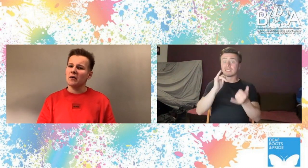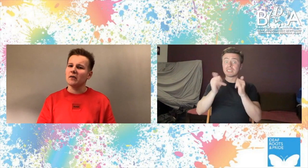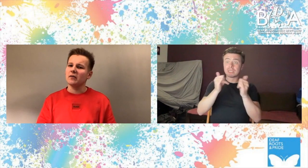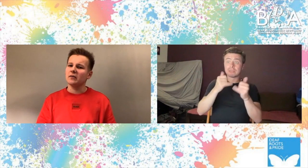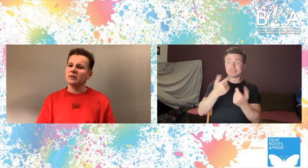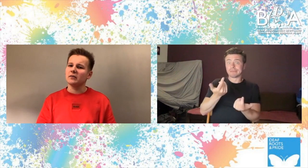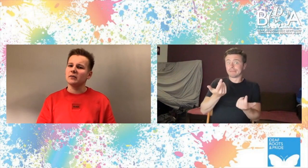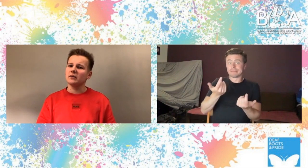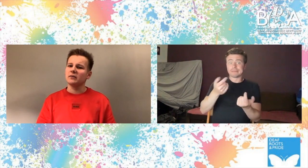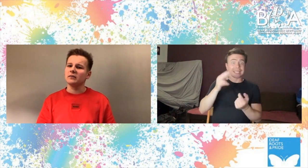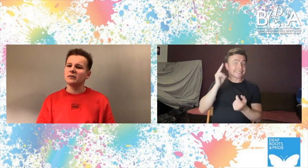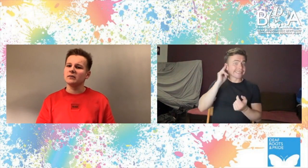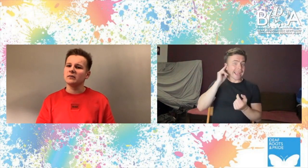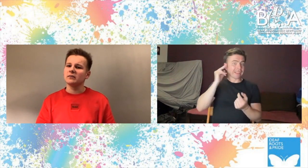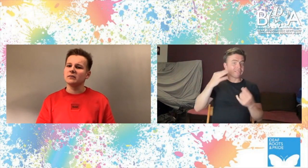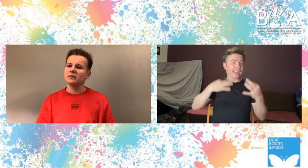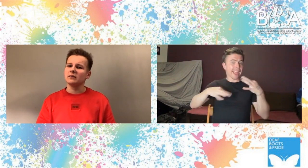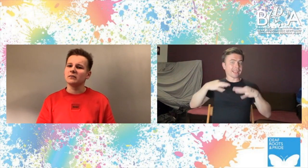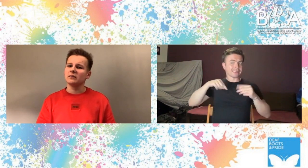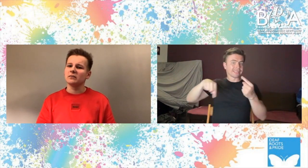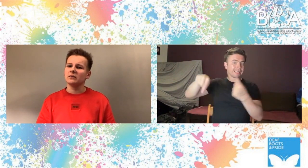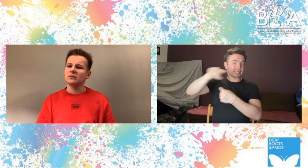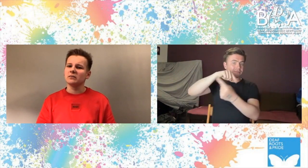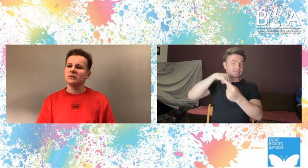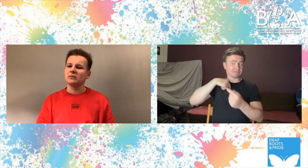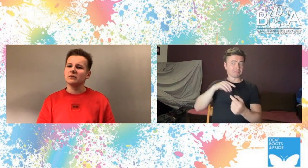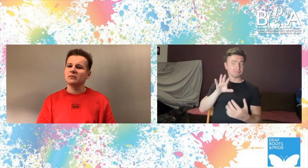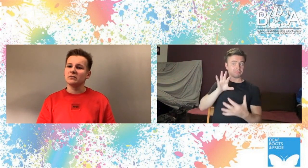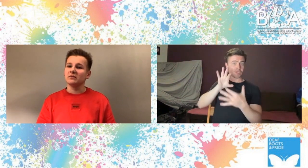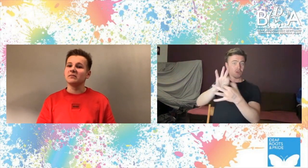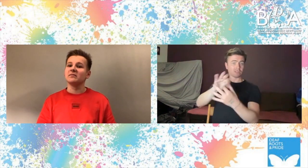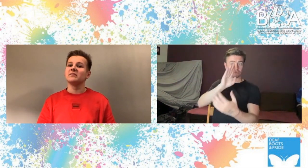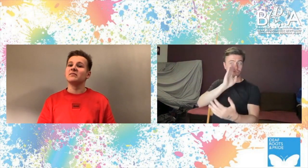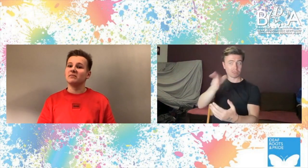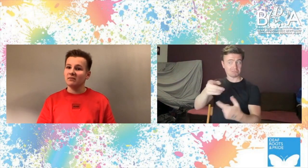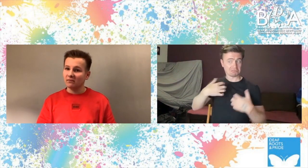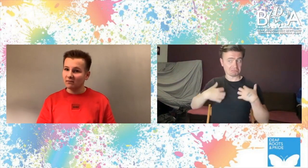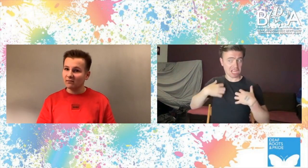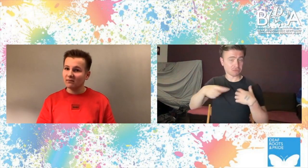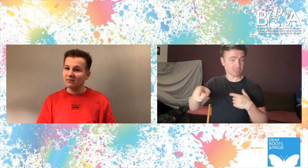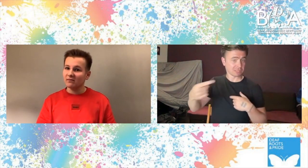Sometimes we might need a Deaf actor in which case I would contact them directly